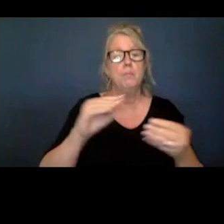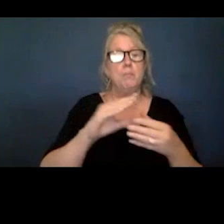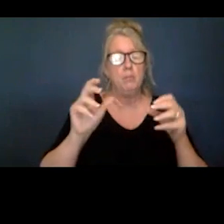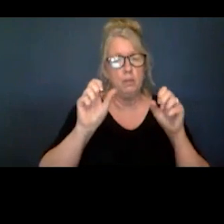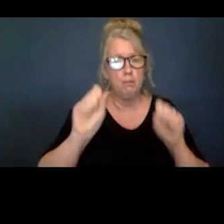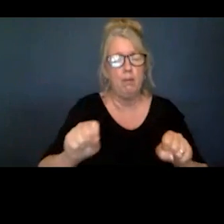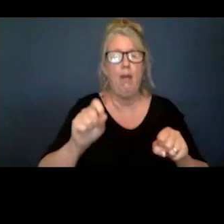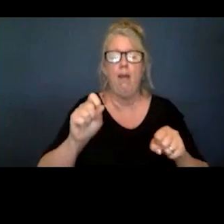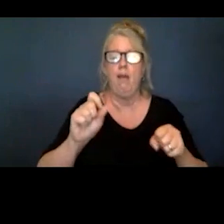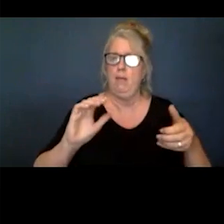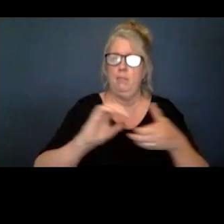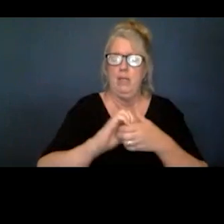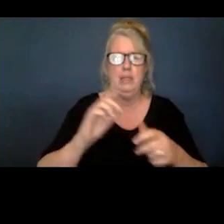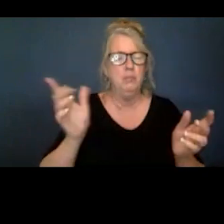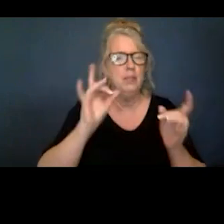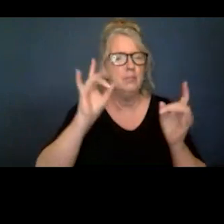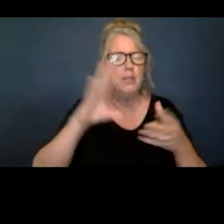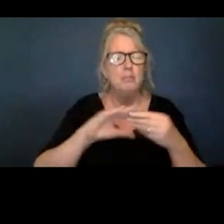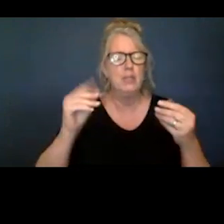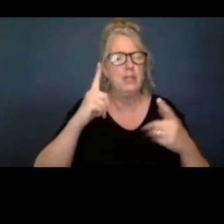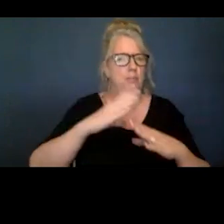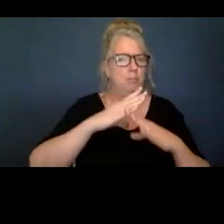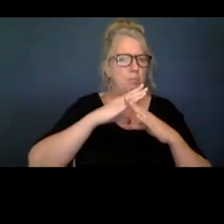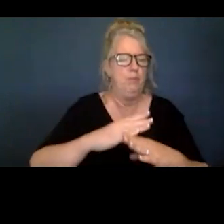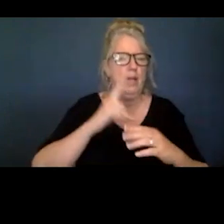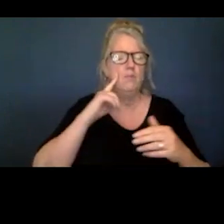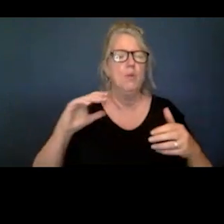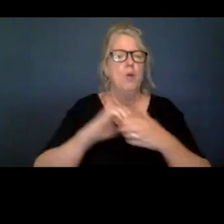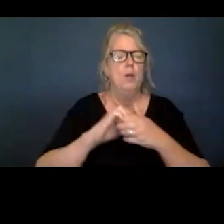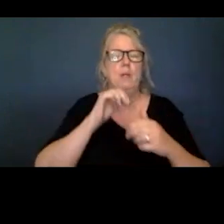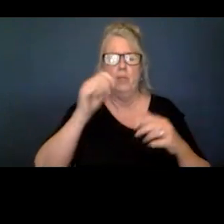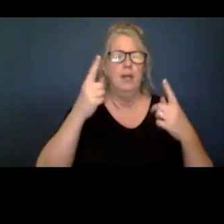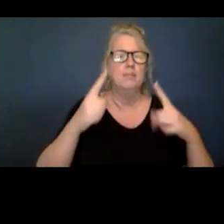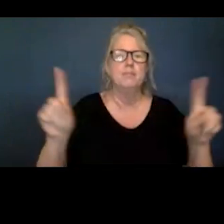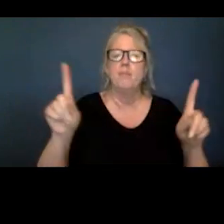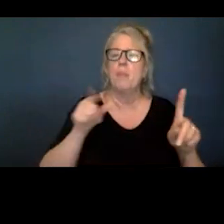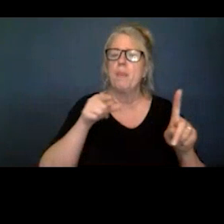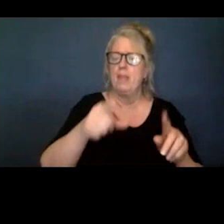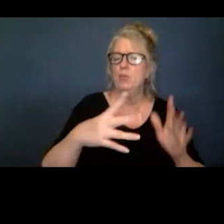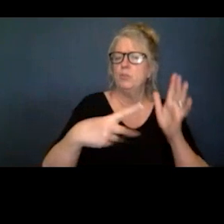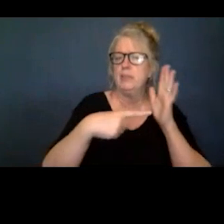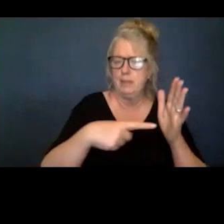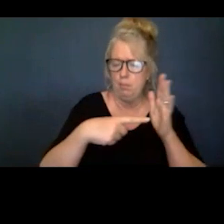but poor messaging can prevent a partnership from forming. Here's a practical example. In this line